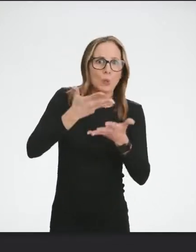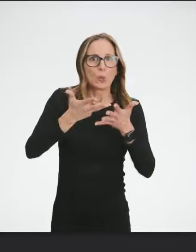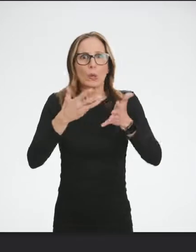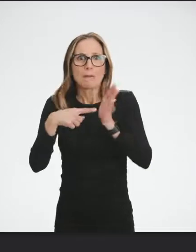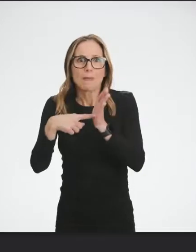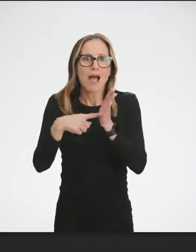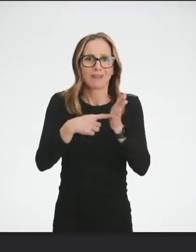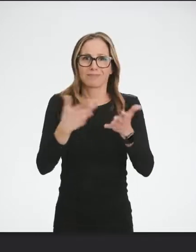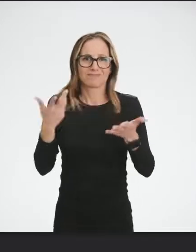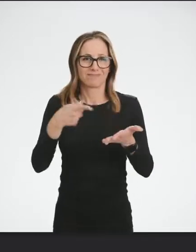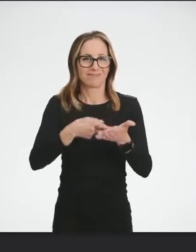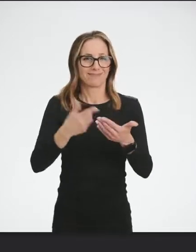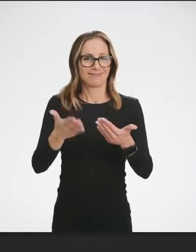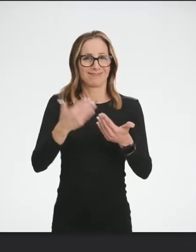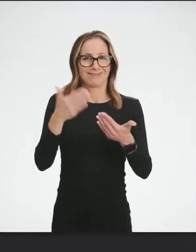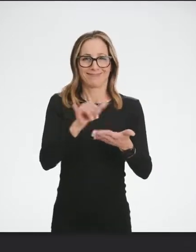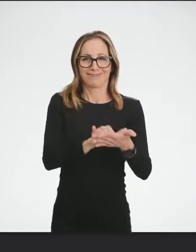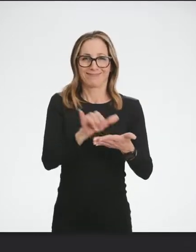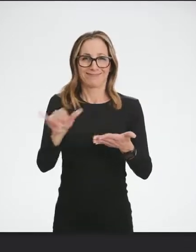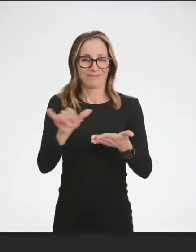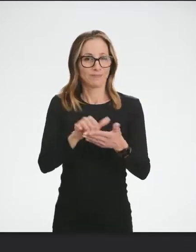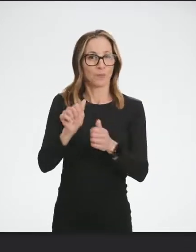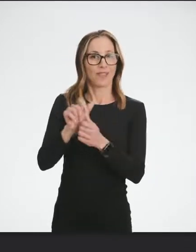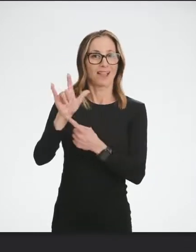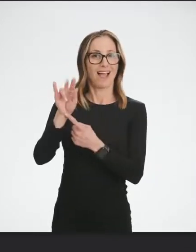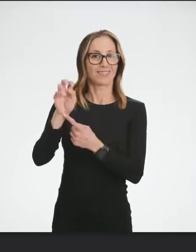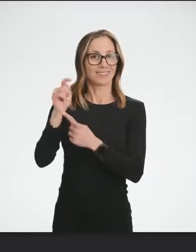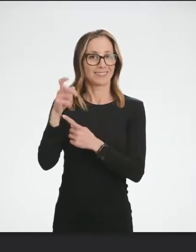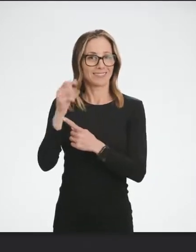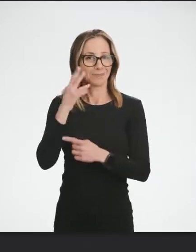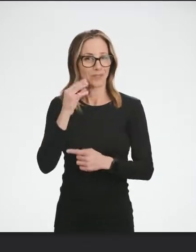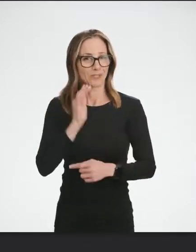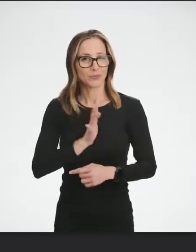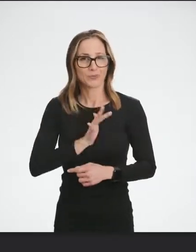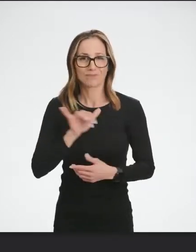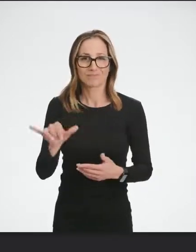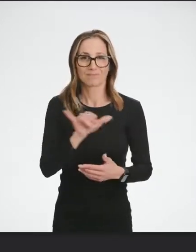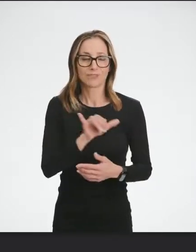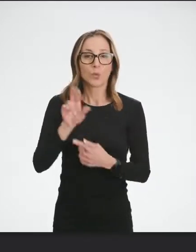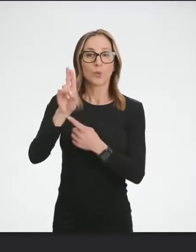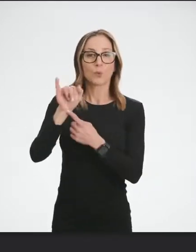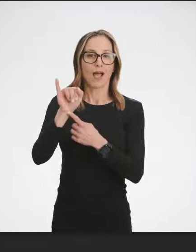ease of use with the Live Text experience. The UI is consistent and familiar.